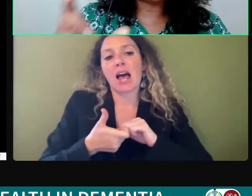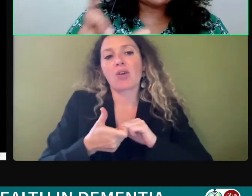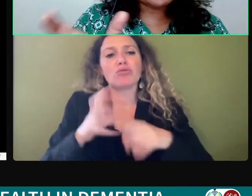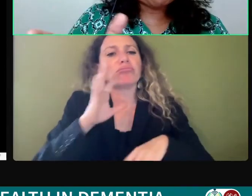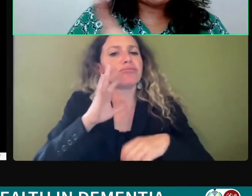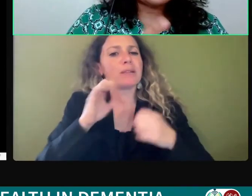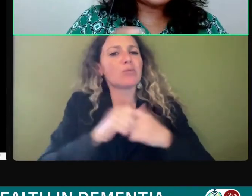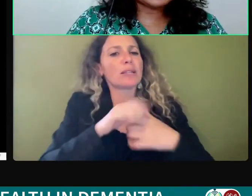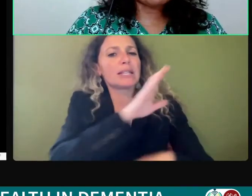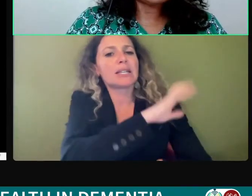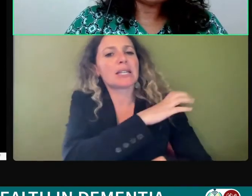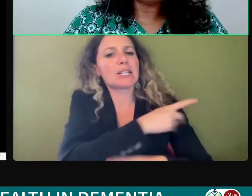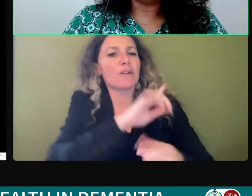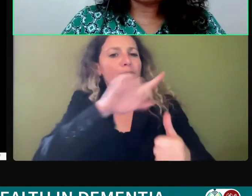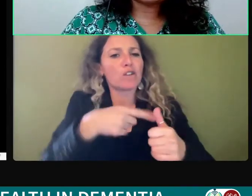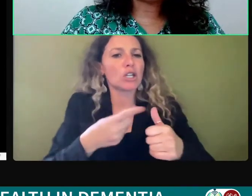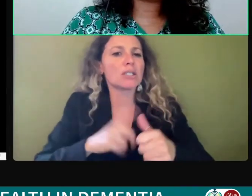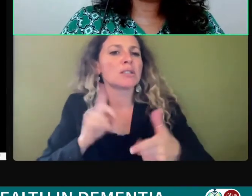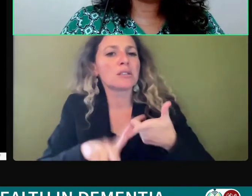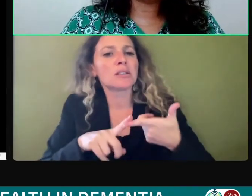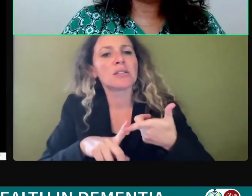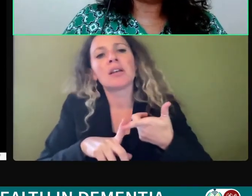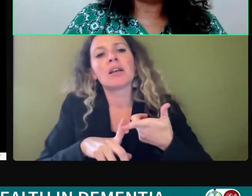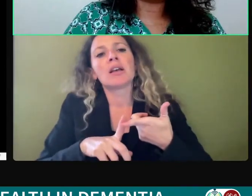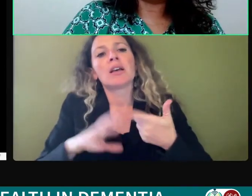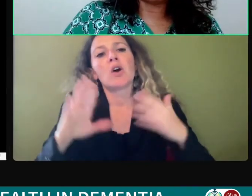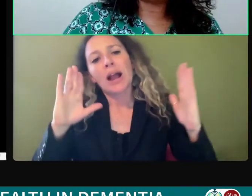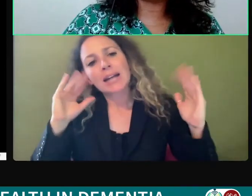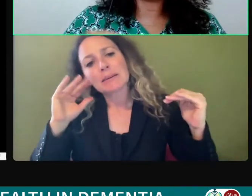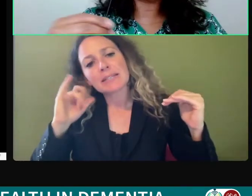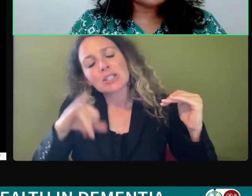so there is that private time, or setting expectations that both the patient and the